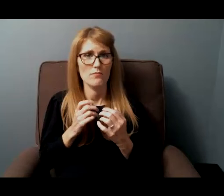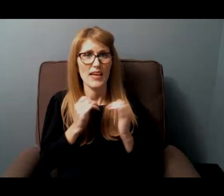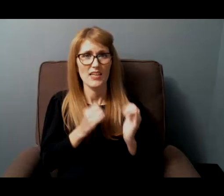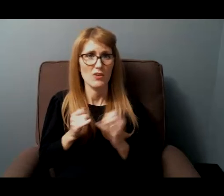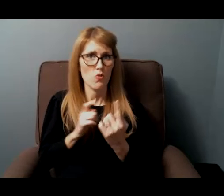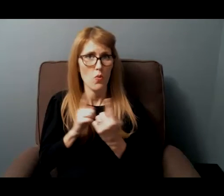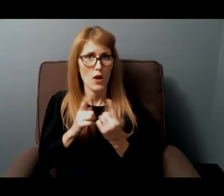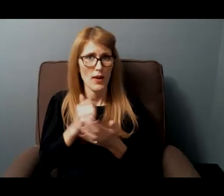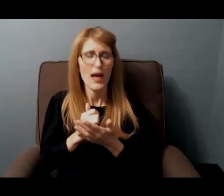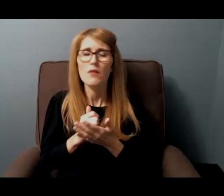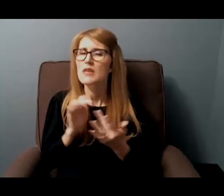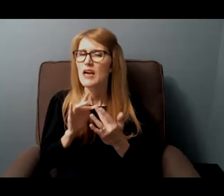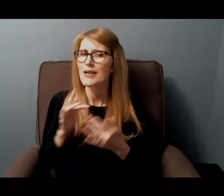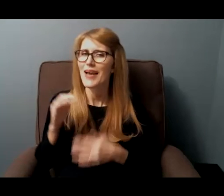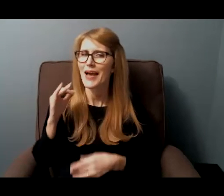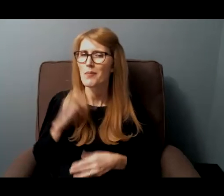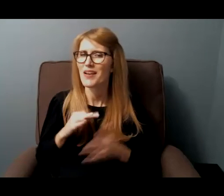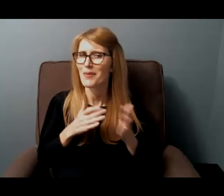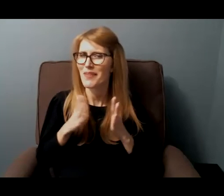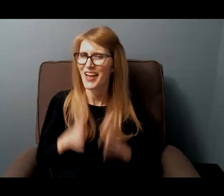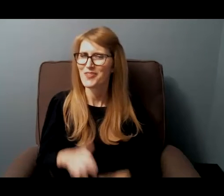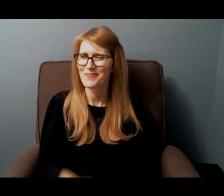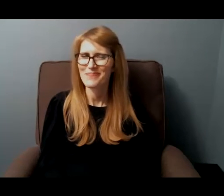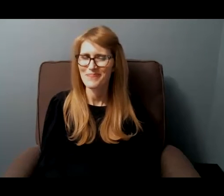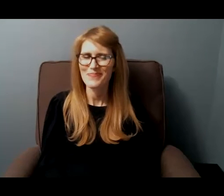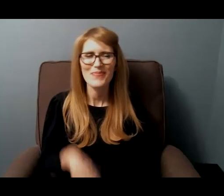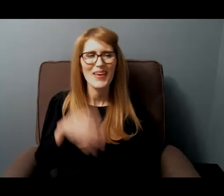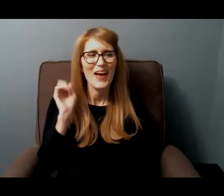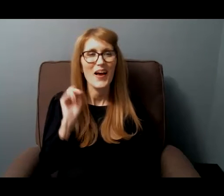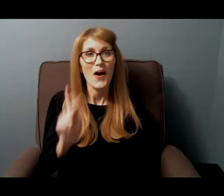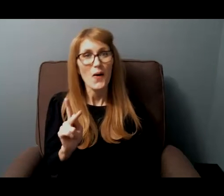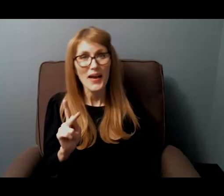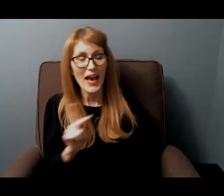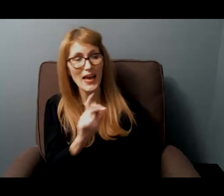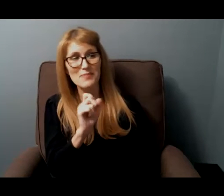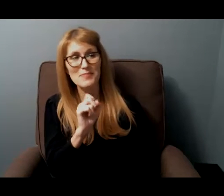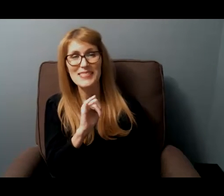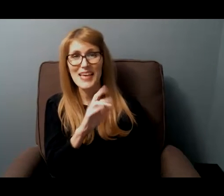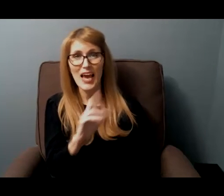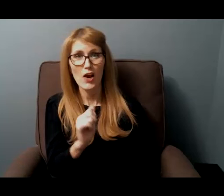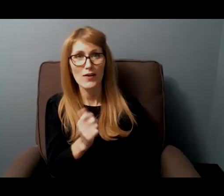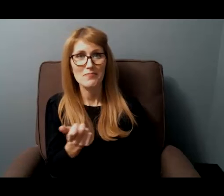benefit planners can be helpful for that. Okay, Ciara, what have you got for final questions? >> CIARA LADROMA: All